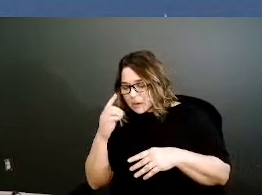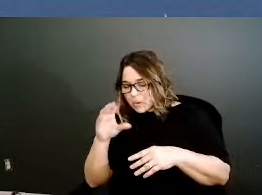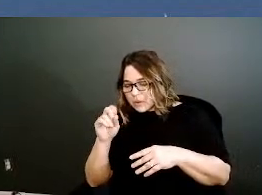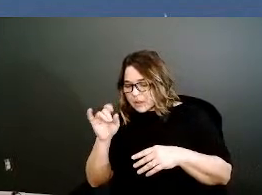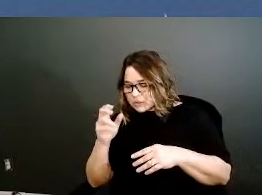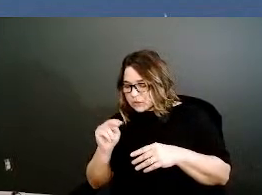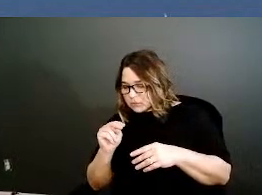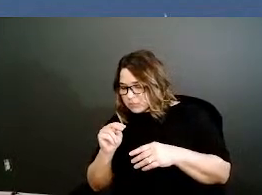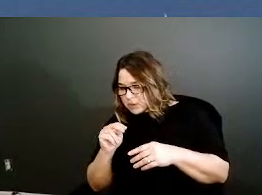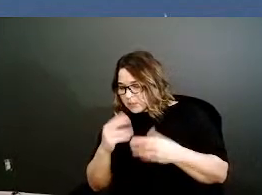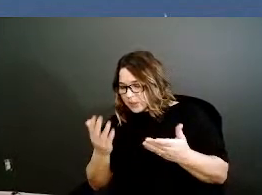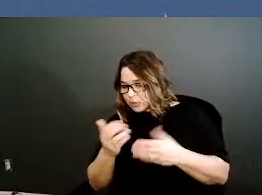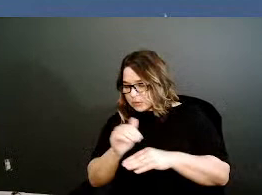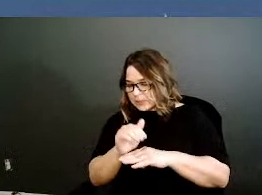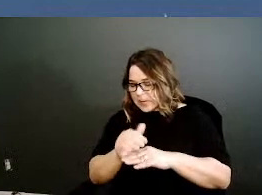OF OUR COMMUNITY ALTERNATIVES BUT EITHER ALREADY EXIST